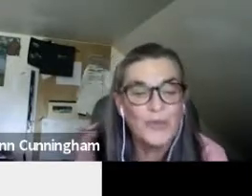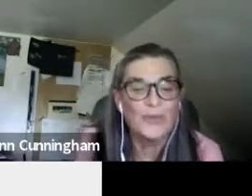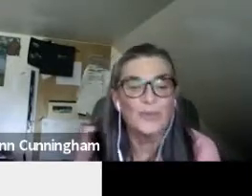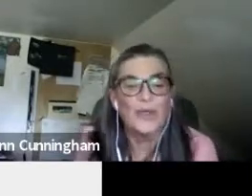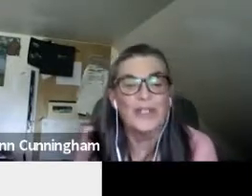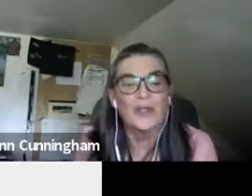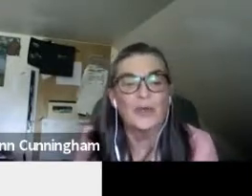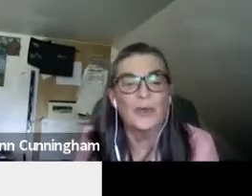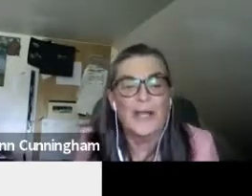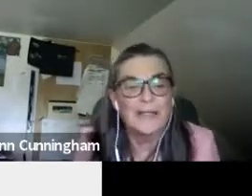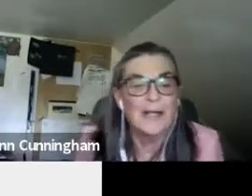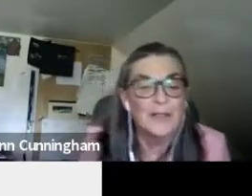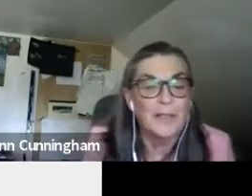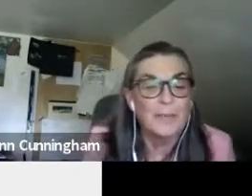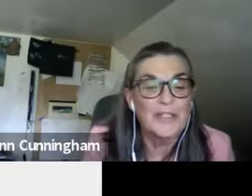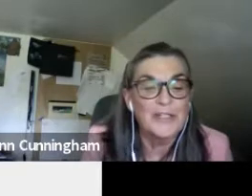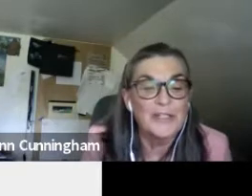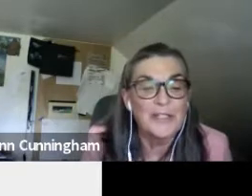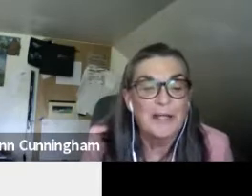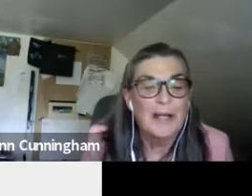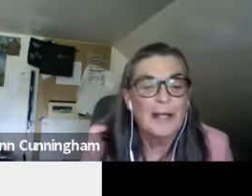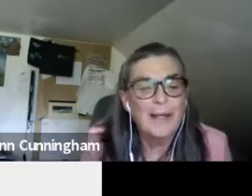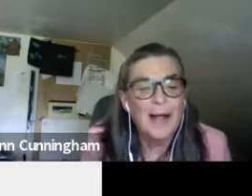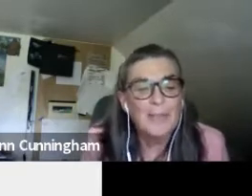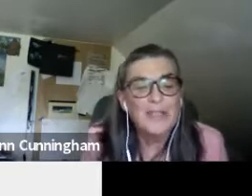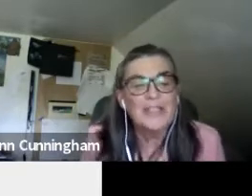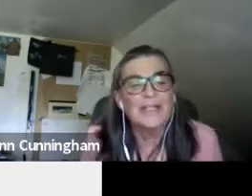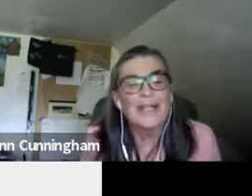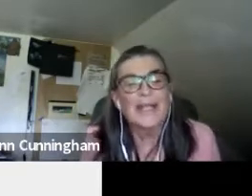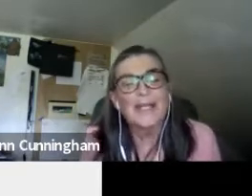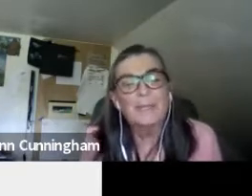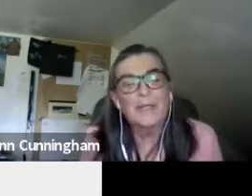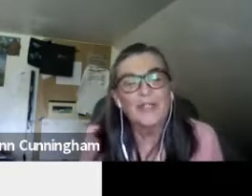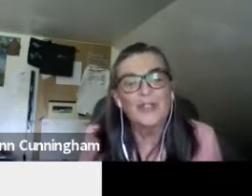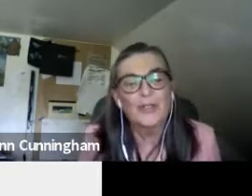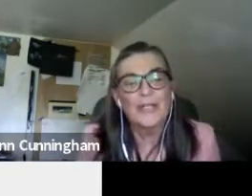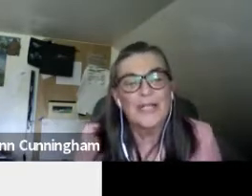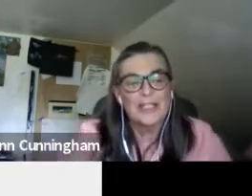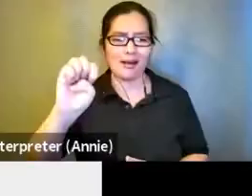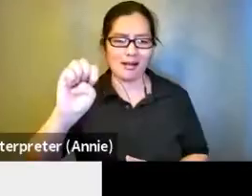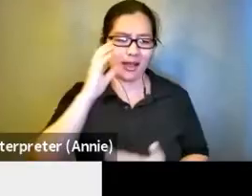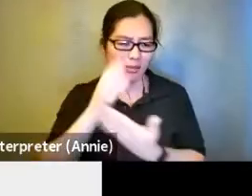of ways to create tactile images. Comics like any picture takes the 3-D